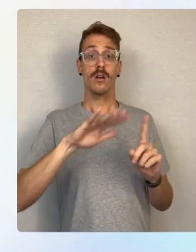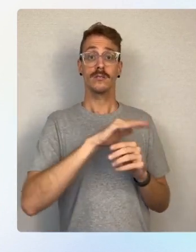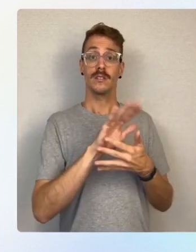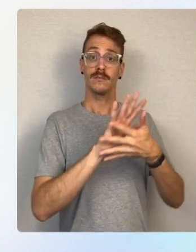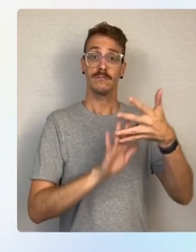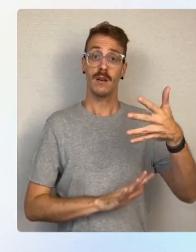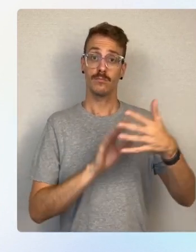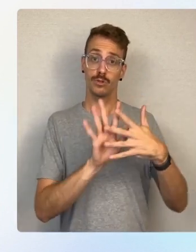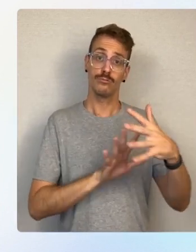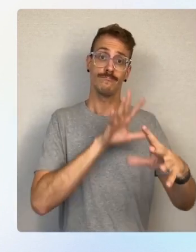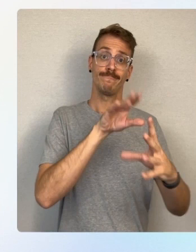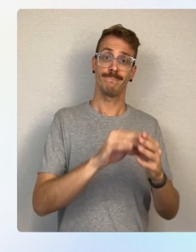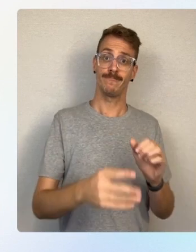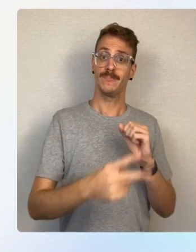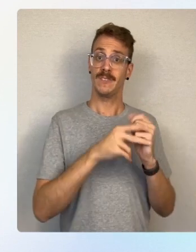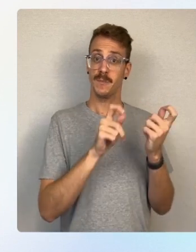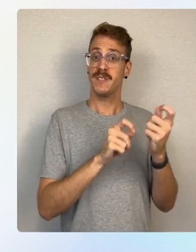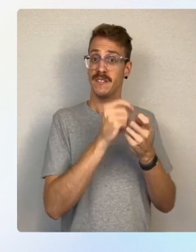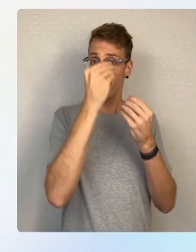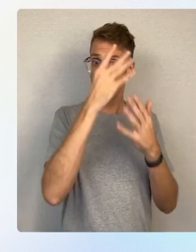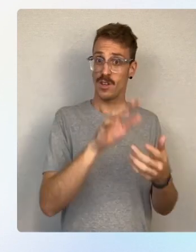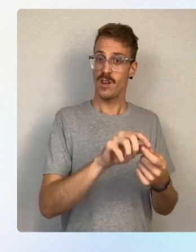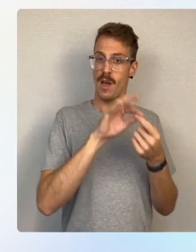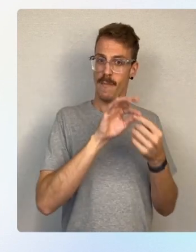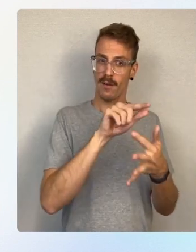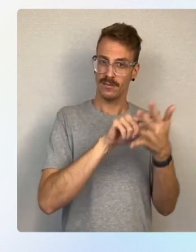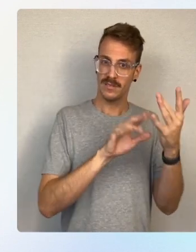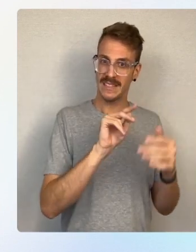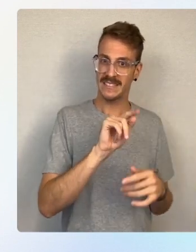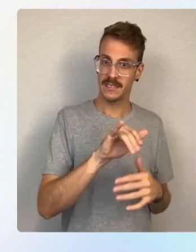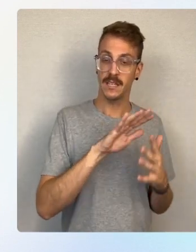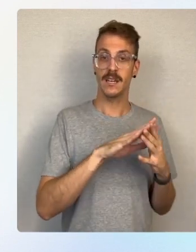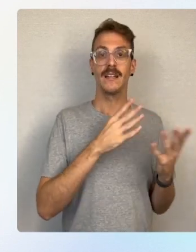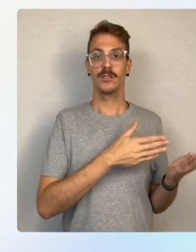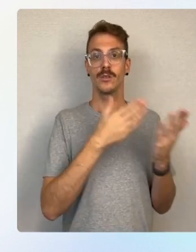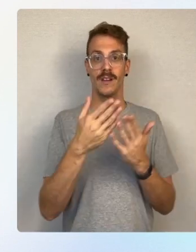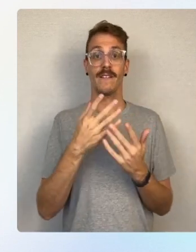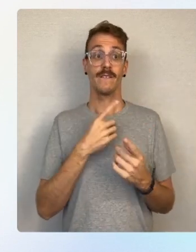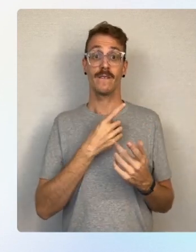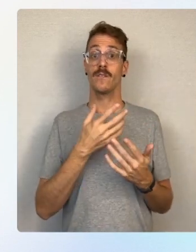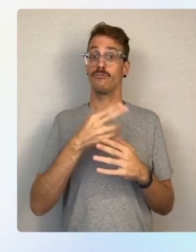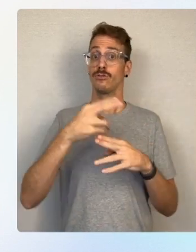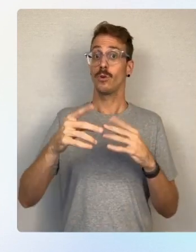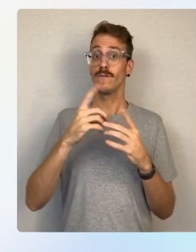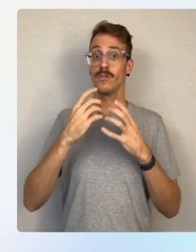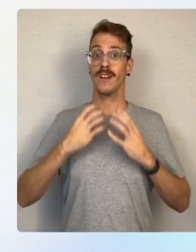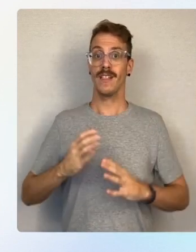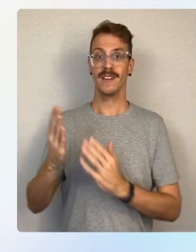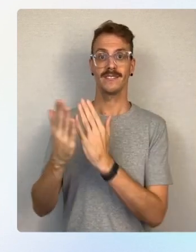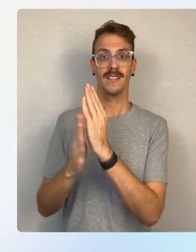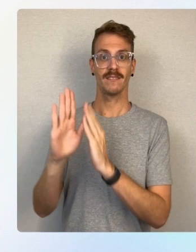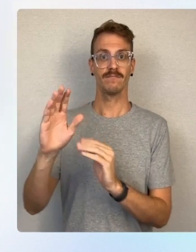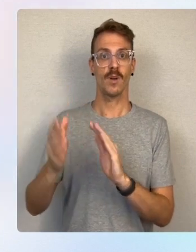to store specific information about an extracted entity, and to carry the results of client-side operations.